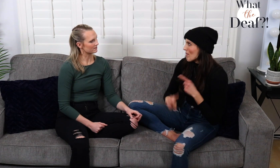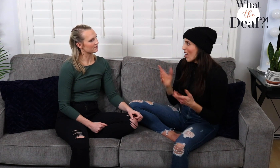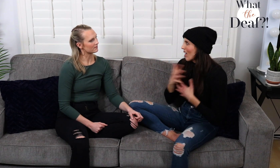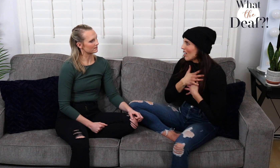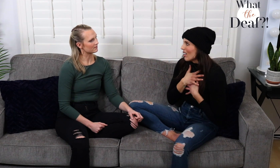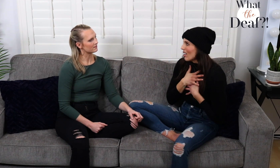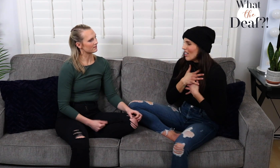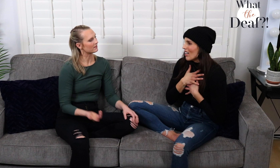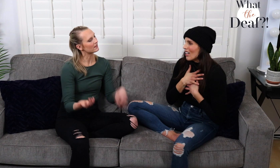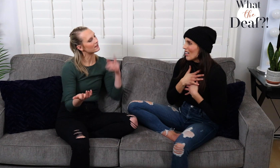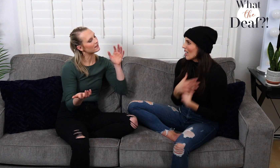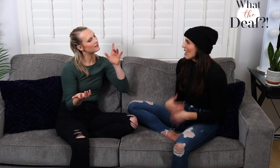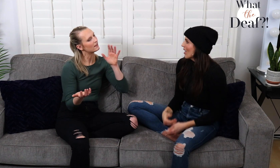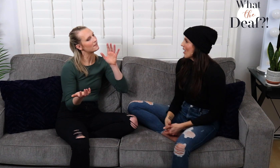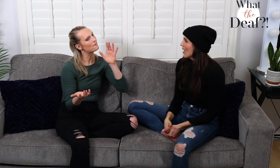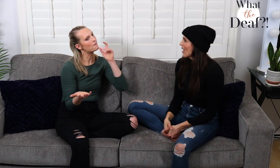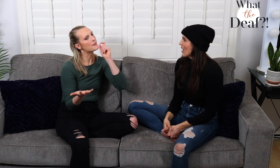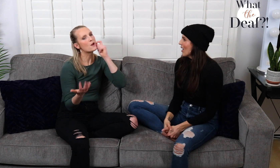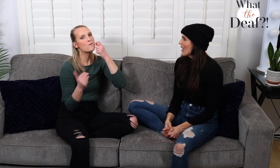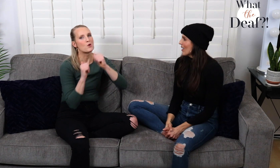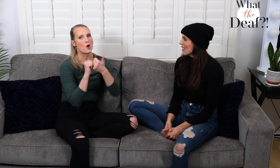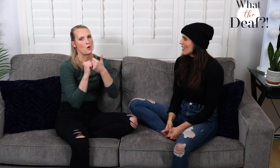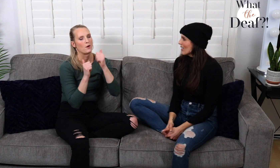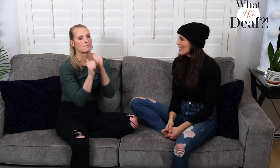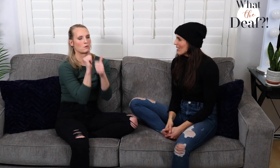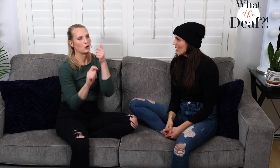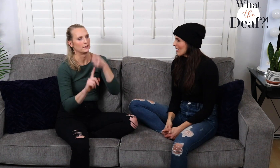it's like but... - And it's really cool how sports